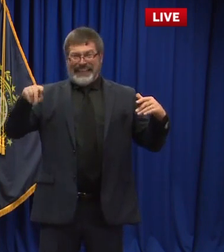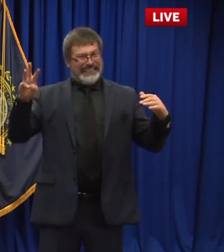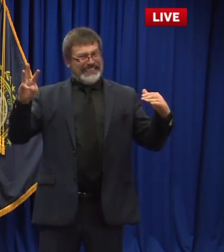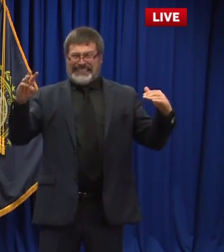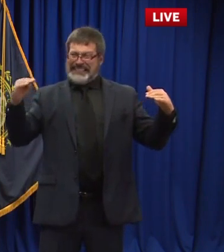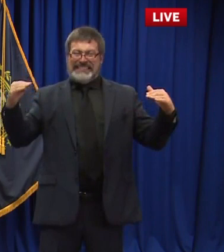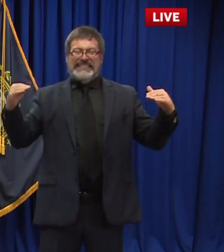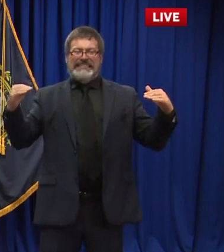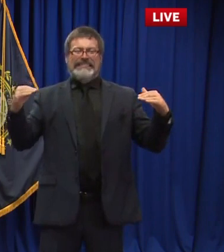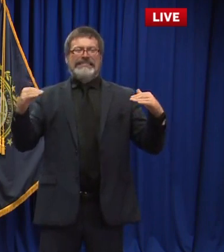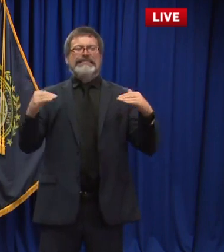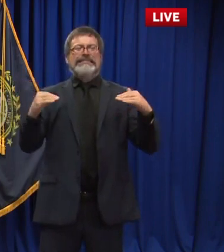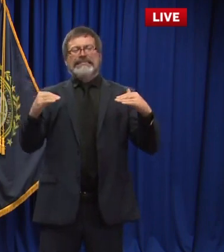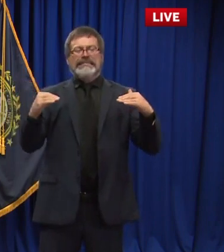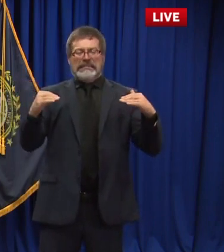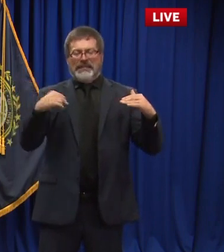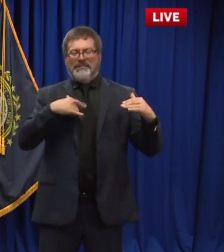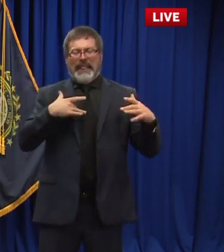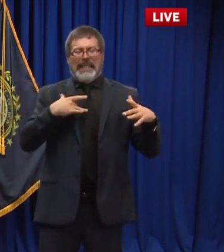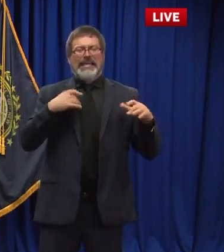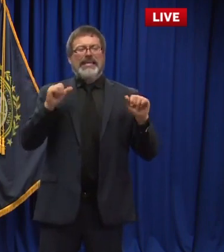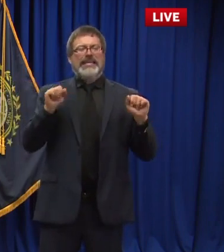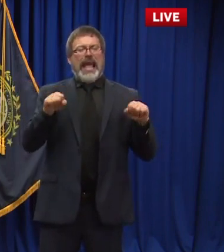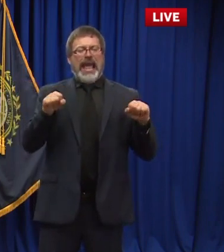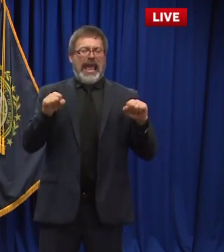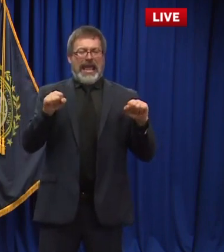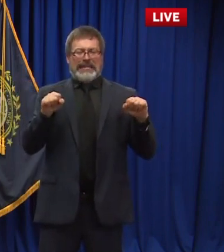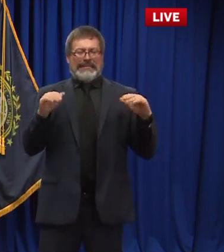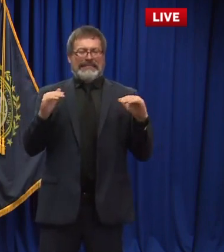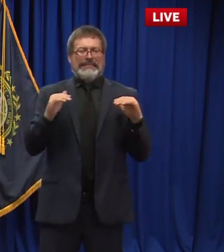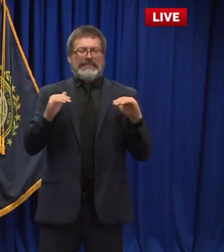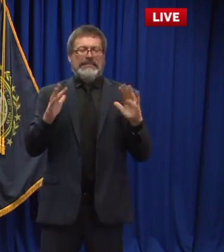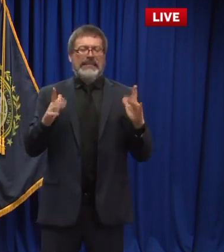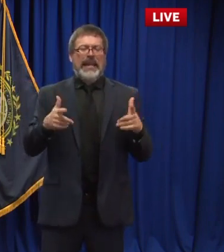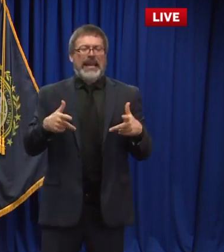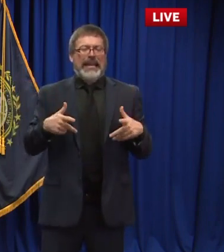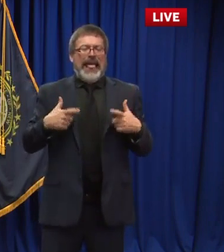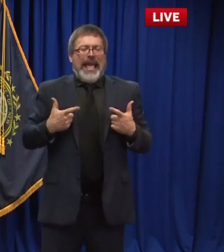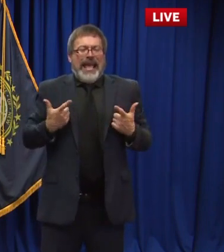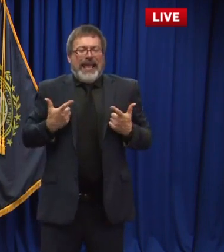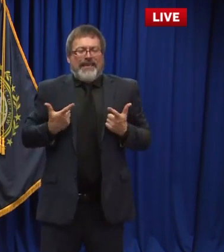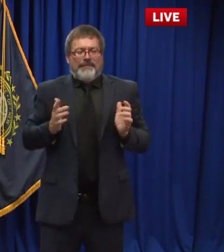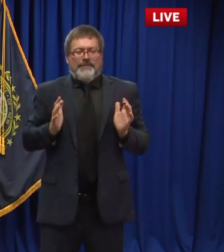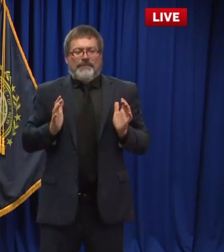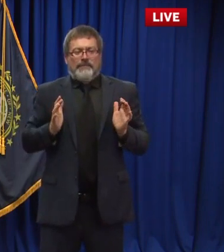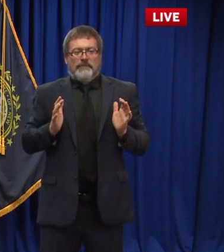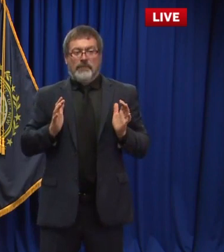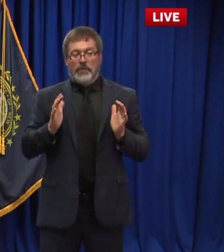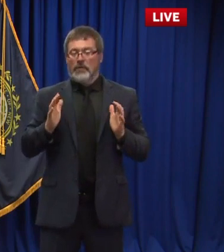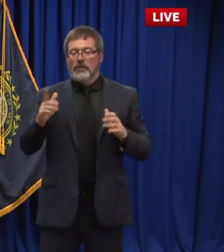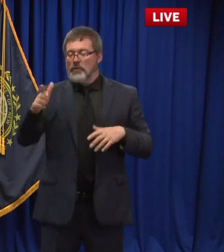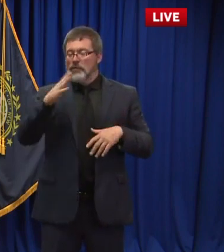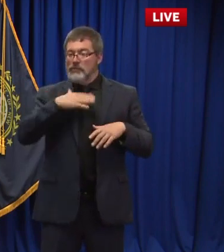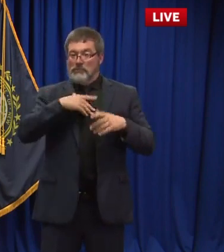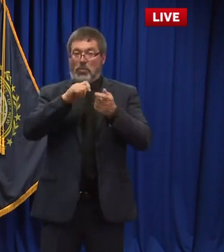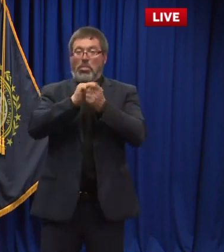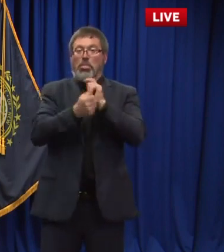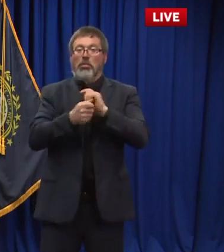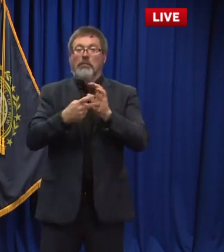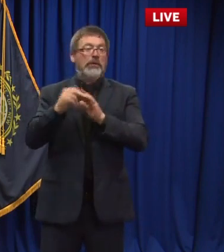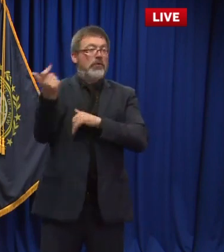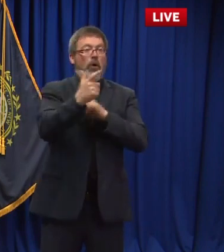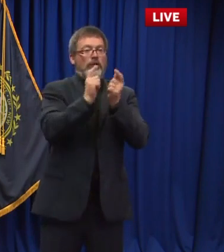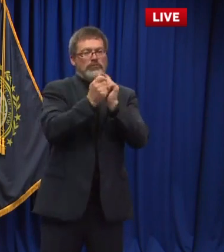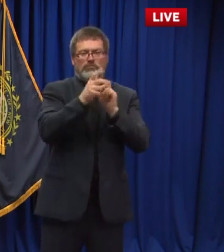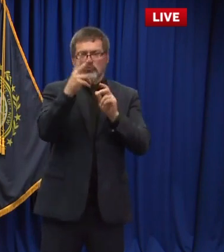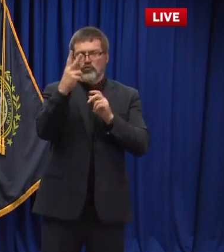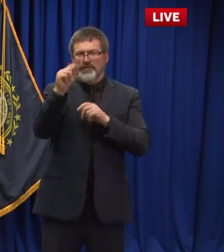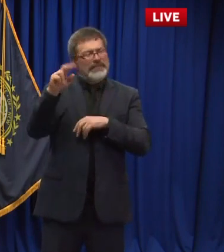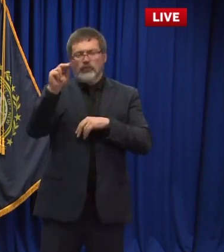THE IDEA IS TO GET TO IDEALLY SIX FEET OF DISTANCING BUT NEEDING TO MAINTAIN AT LEAST A THREE FEET MINIMUM DISTANCE.